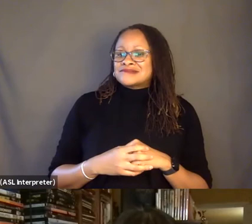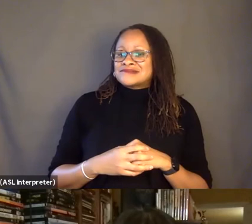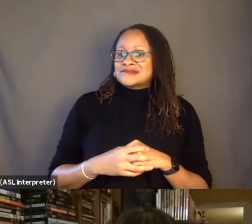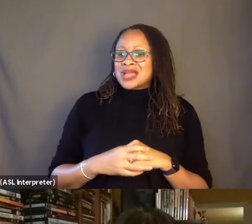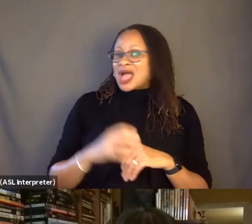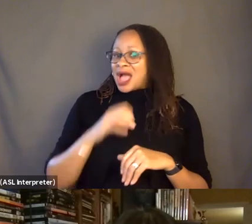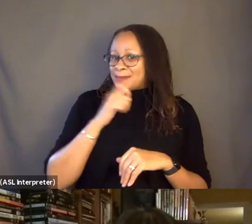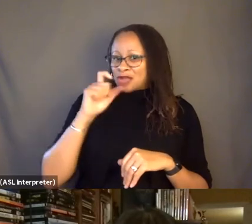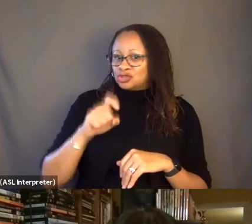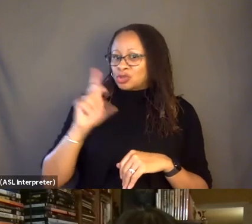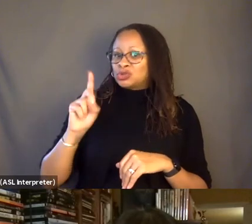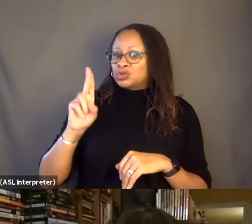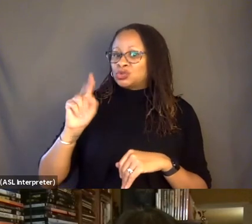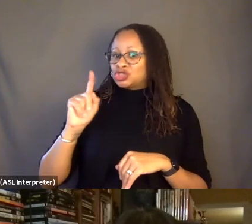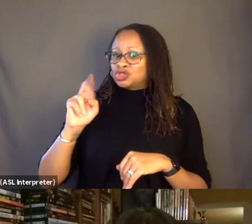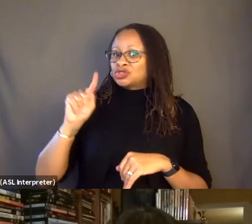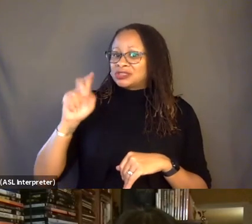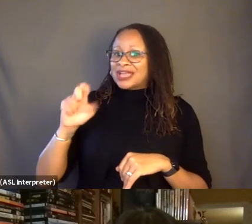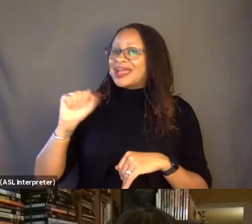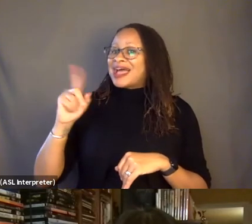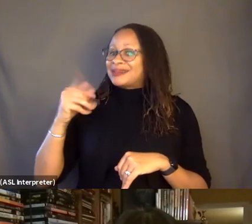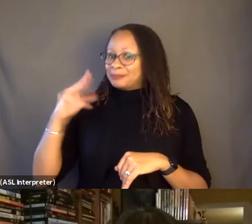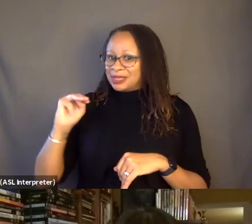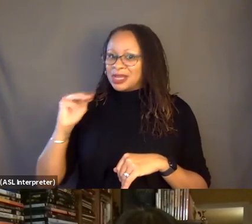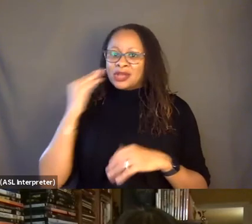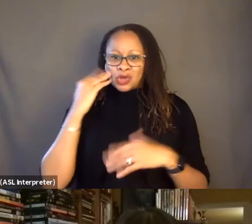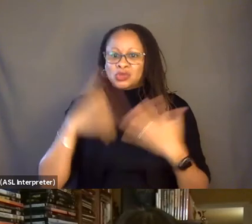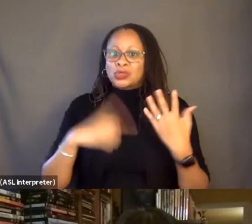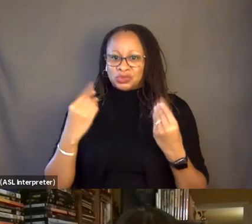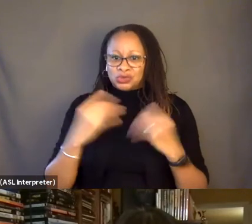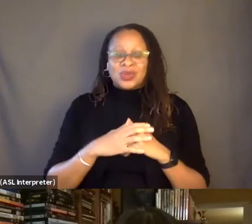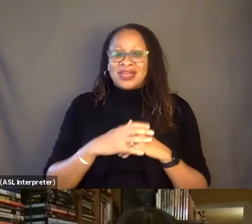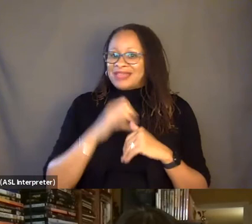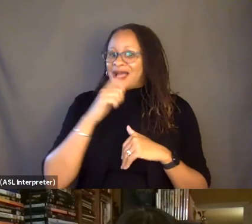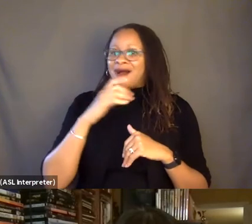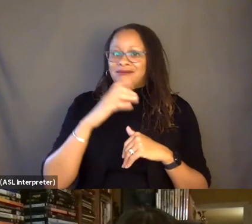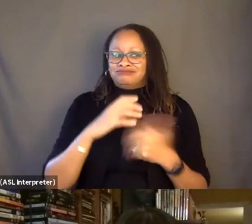knows what to do with me. I think they underestimated Rappler. They underestimated me,